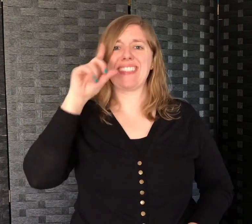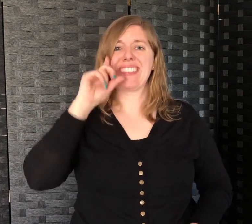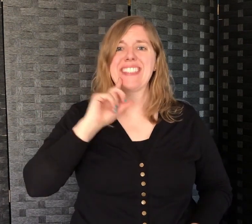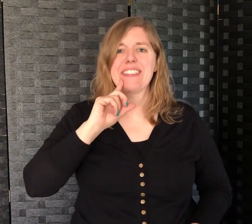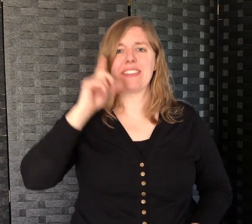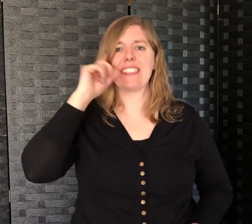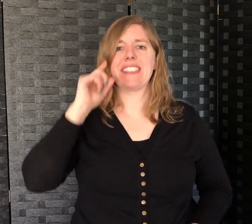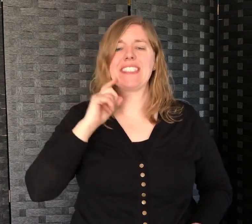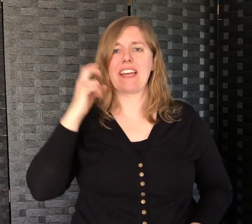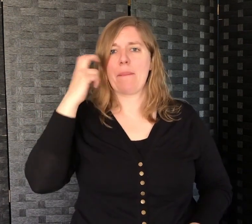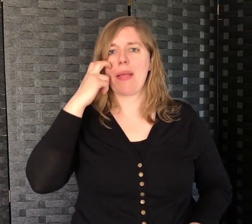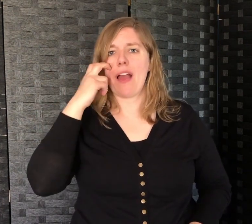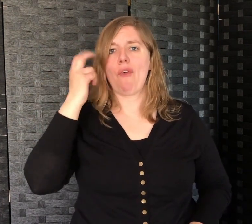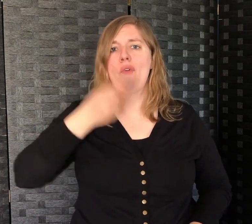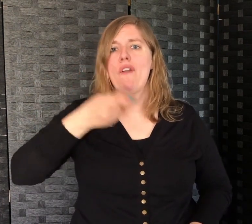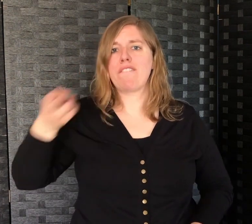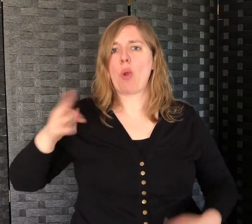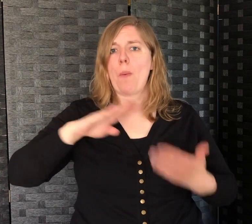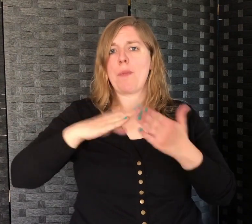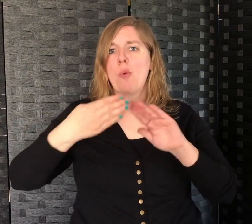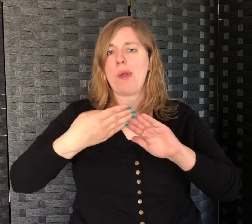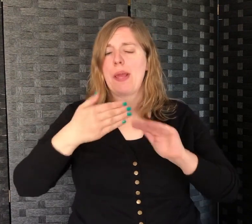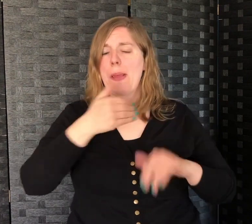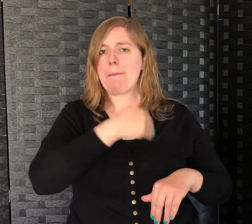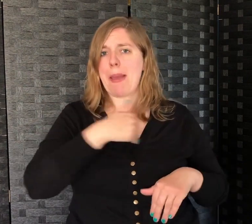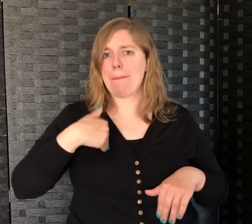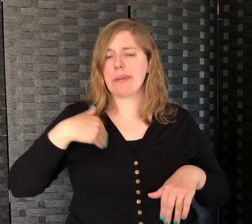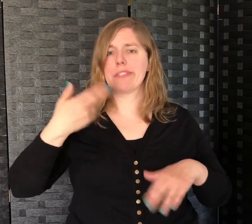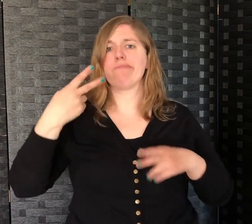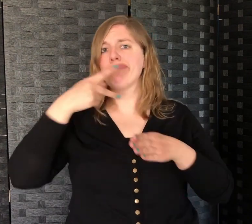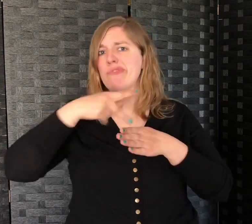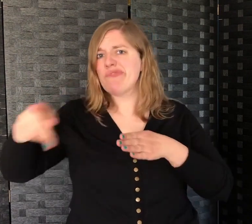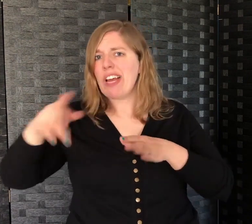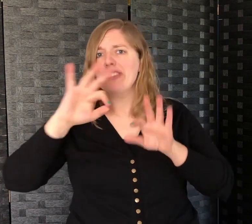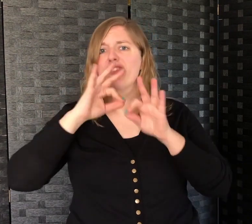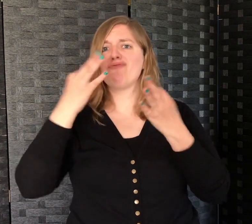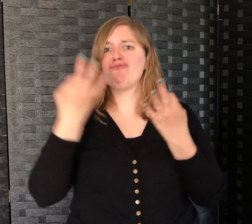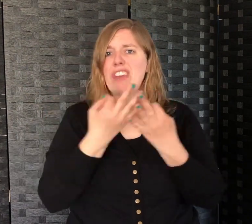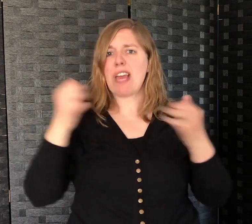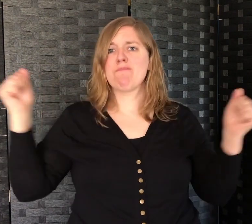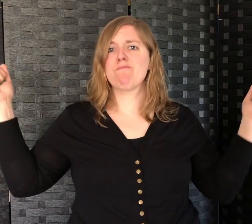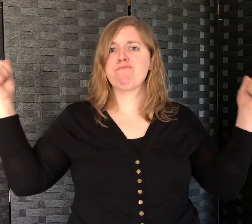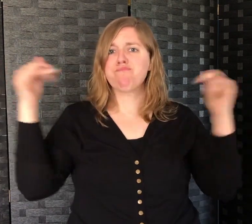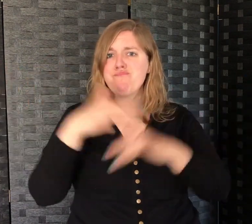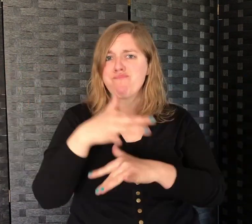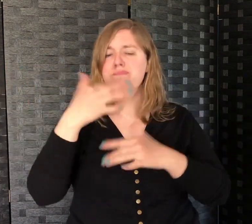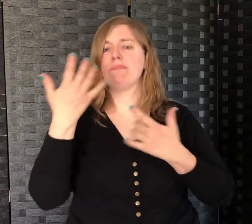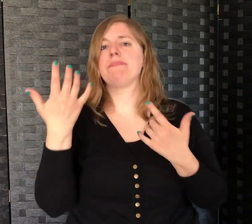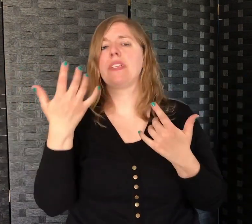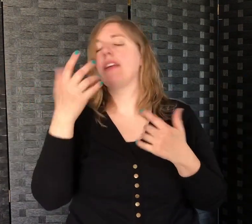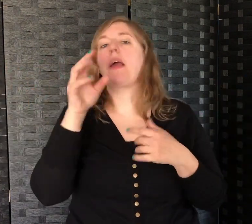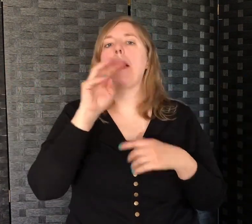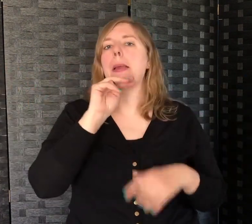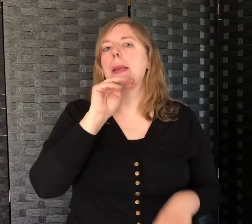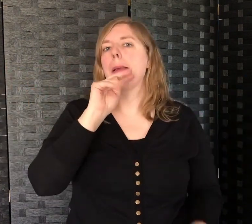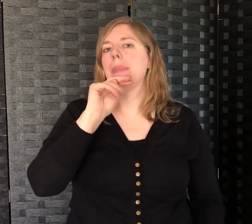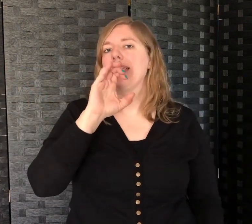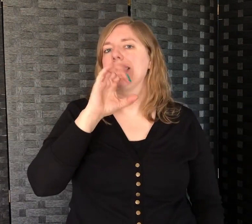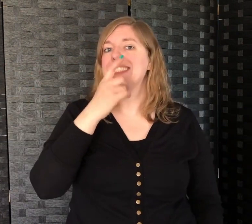Deaf, DeafBlind, hard of hearing community members, professionals, and families are all invited.